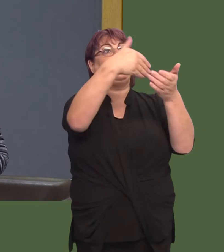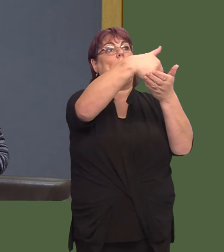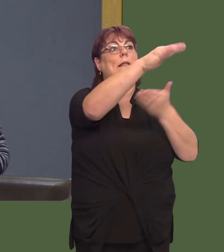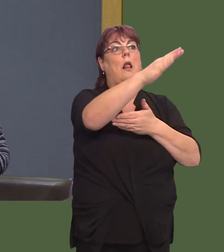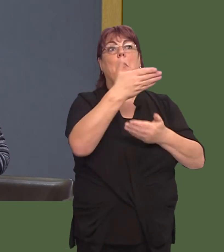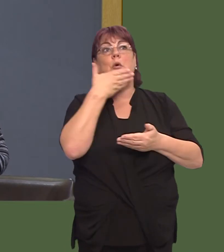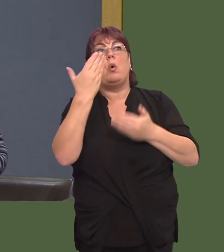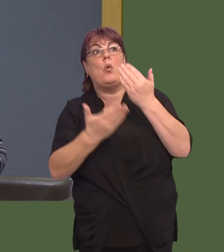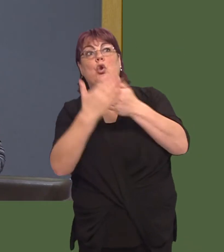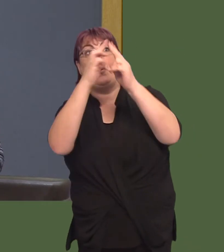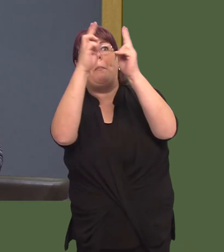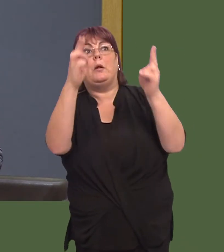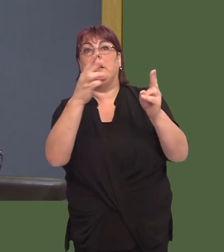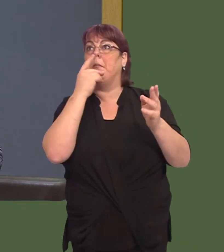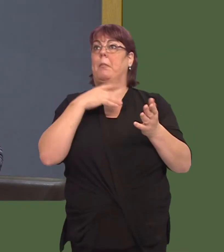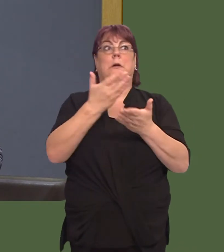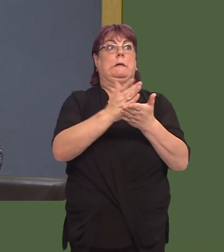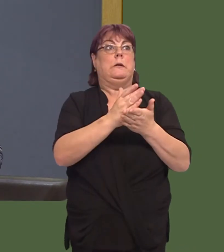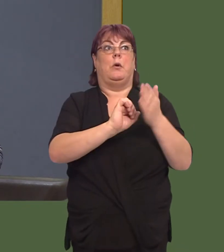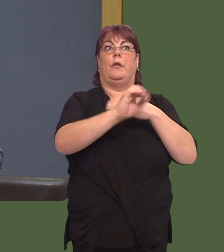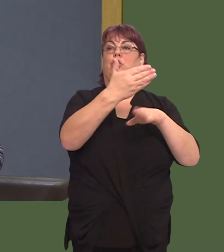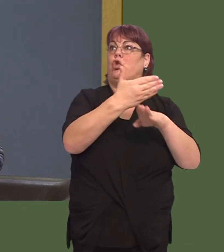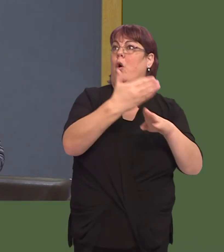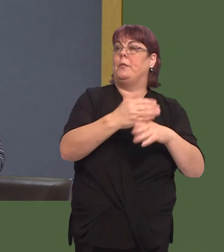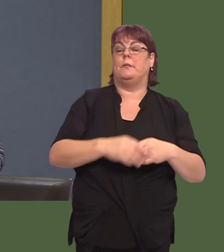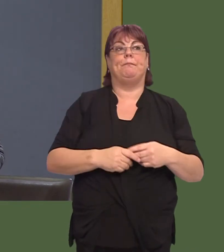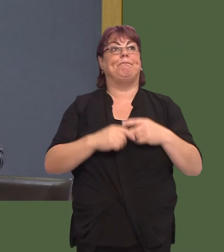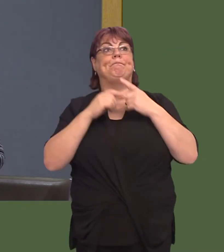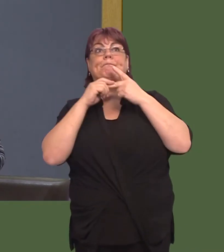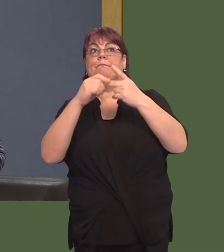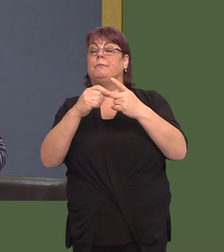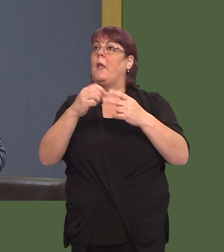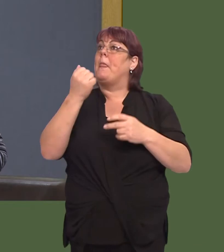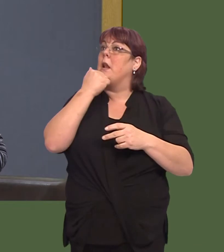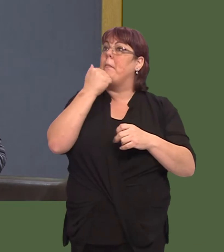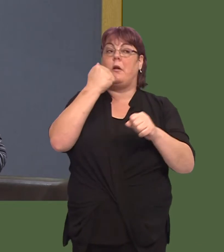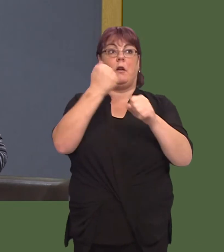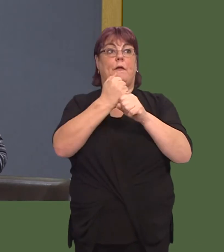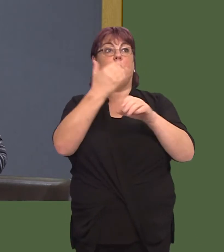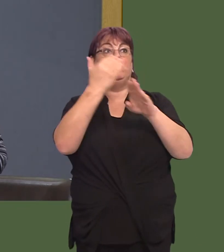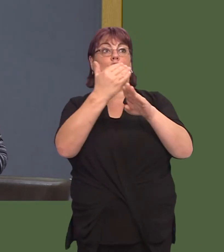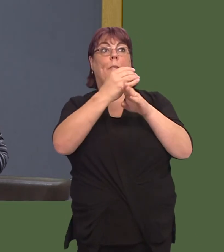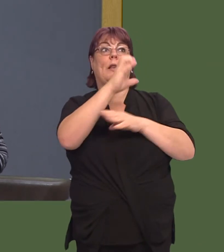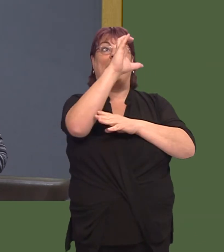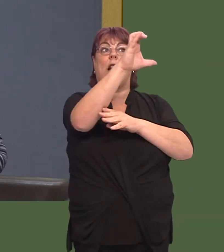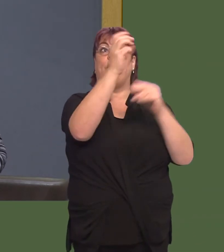Fact 2: the number of Government jobs that are located in Caernarfon has reduced by 35